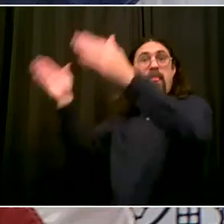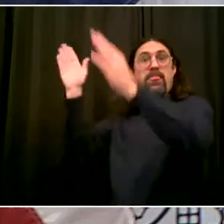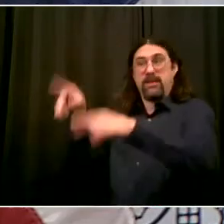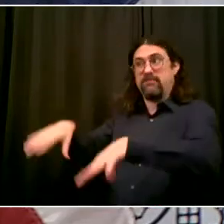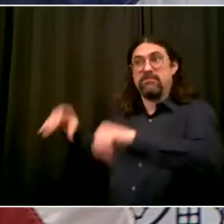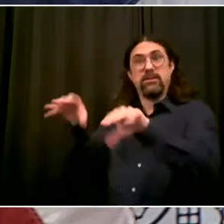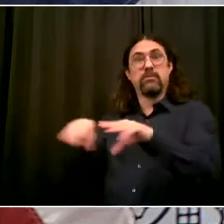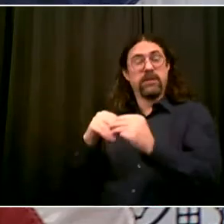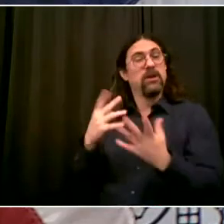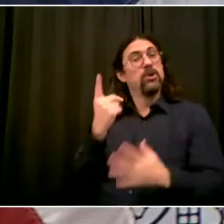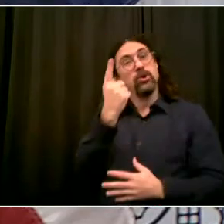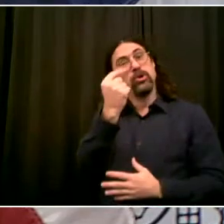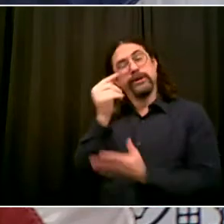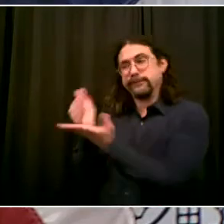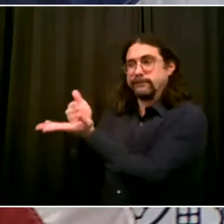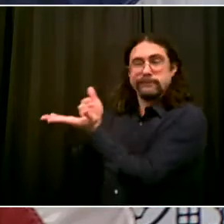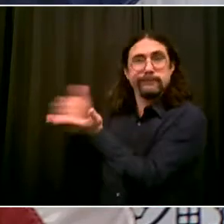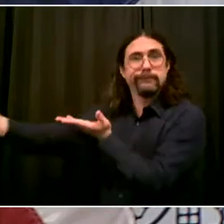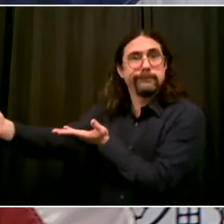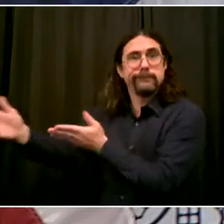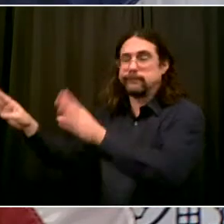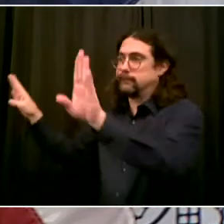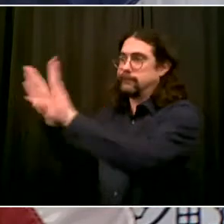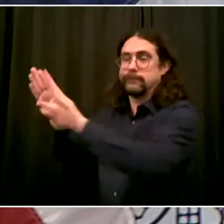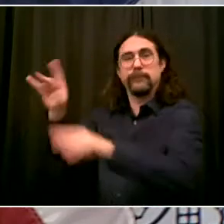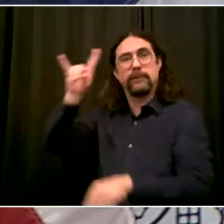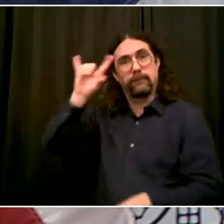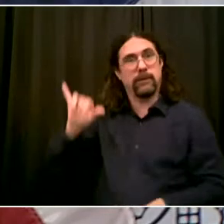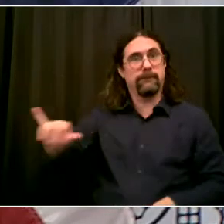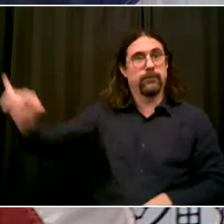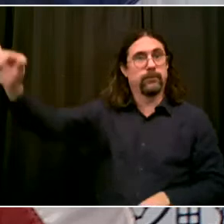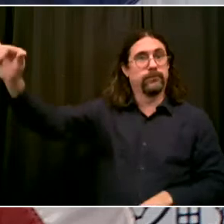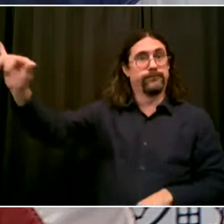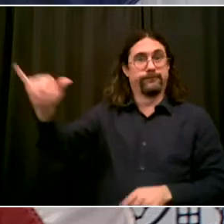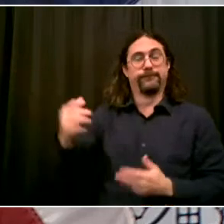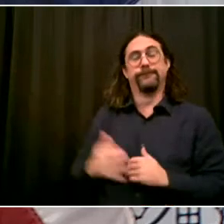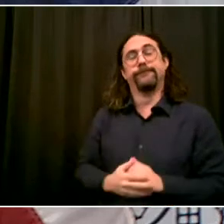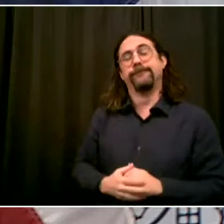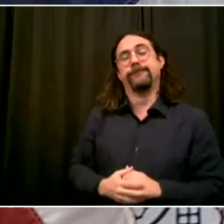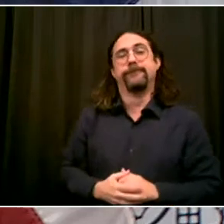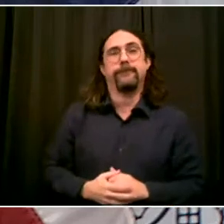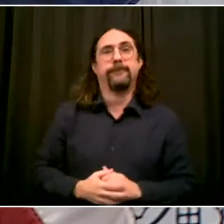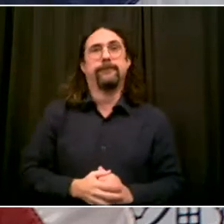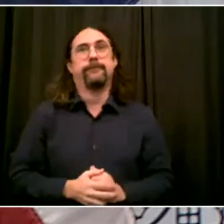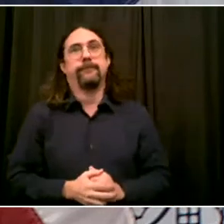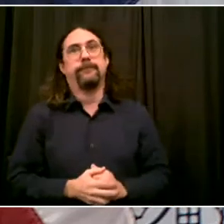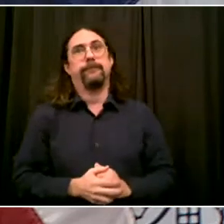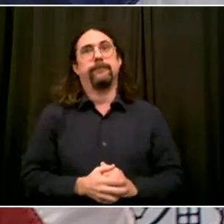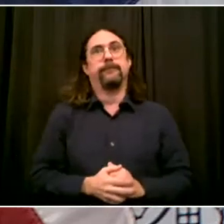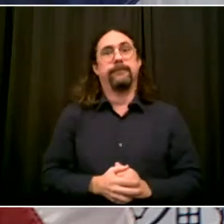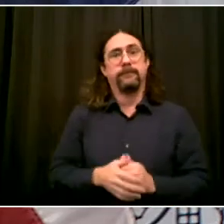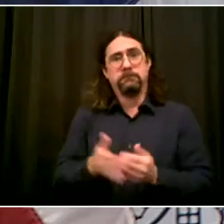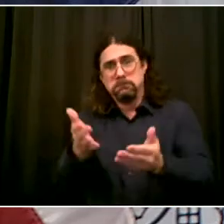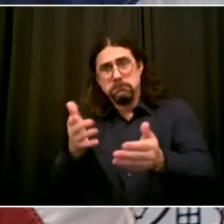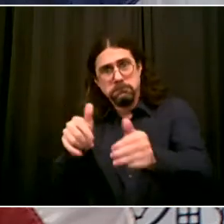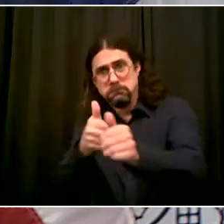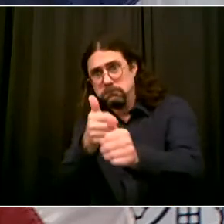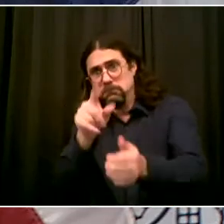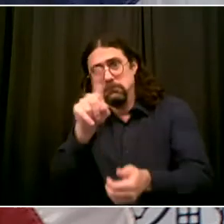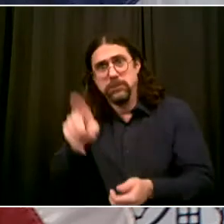SOMETHING DANGEROUS, WE CAN'T ALLOW IT TO HAPPEN. GO AHEAD. CAN YY OUHHREA ME?